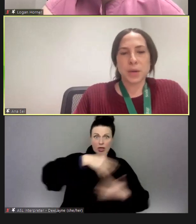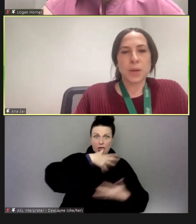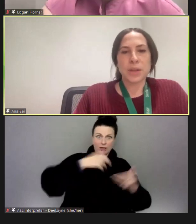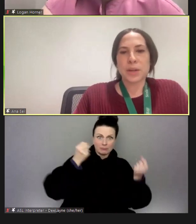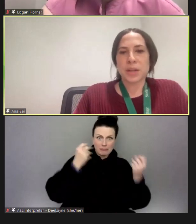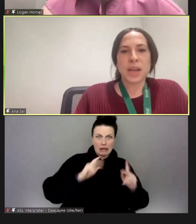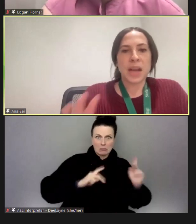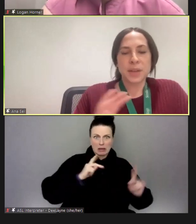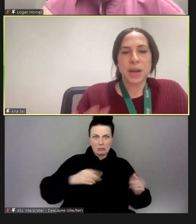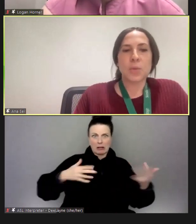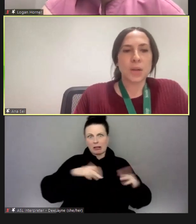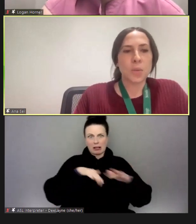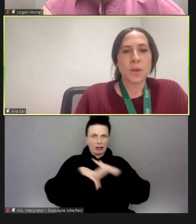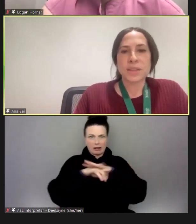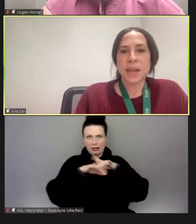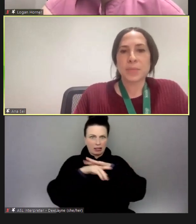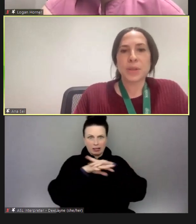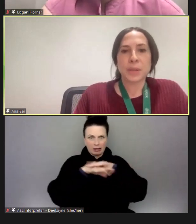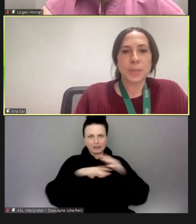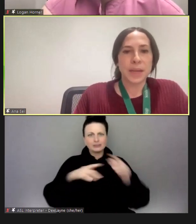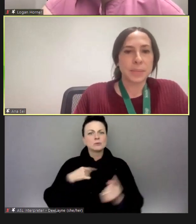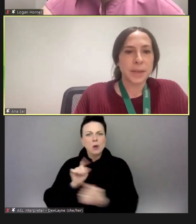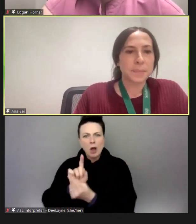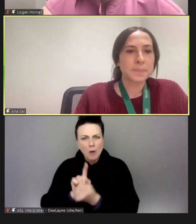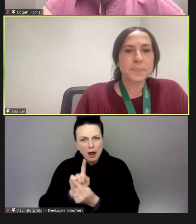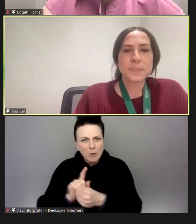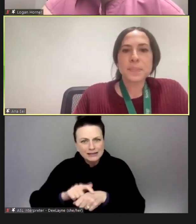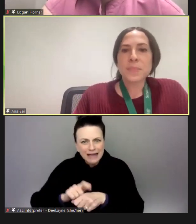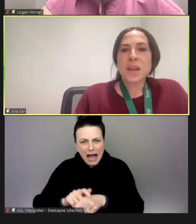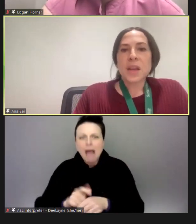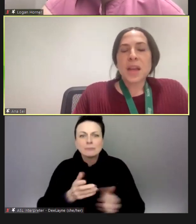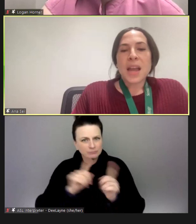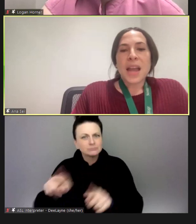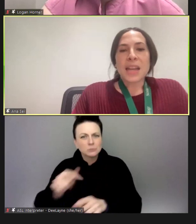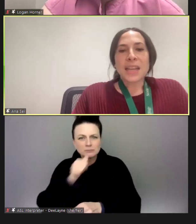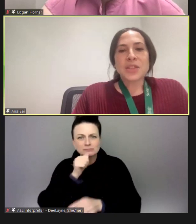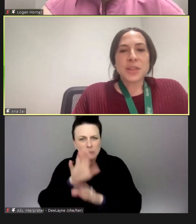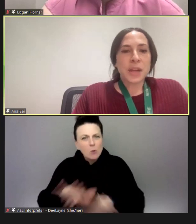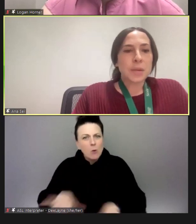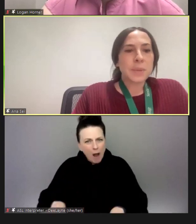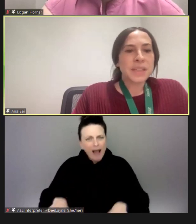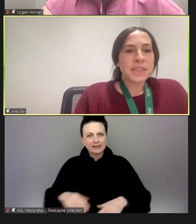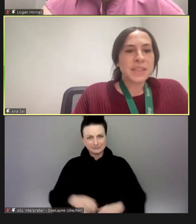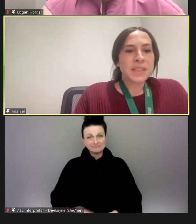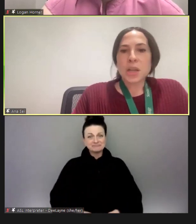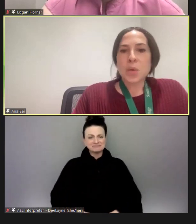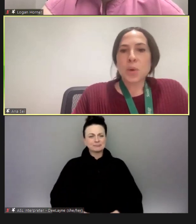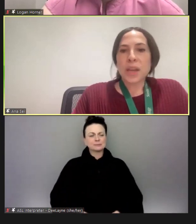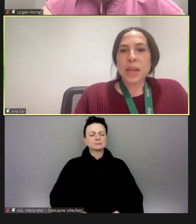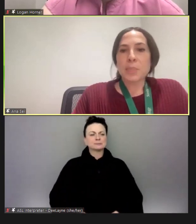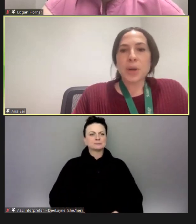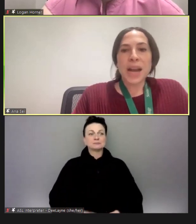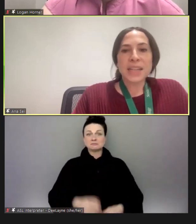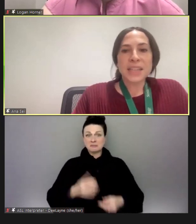you're going to have that one-on-one time with the